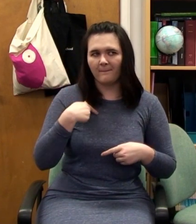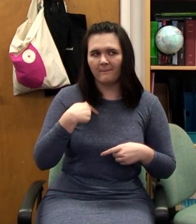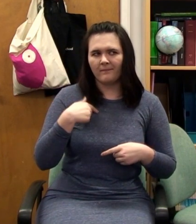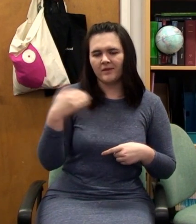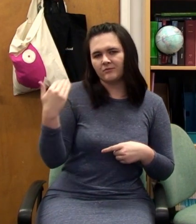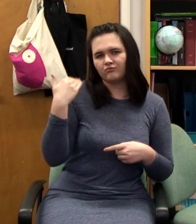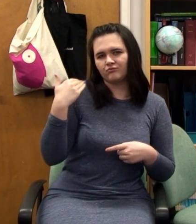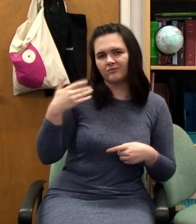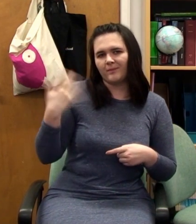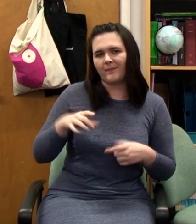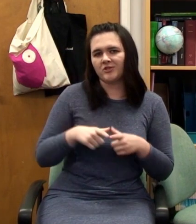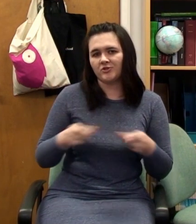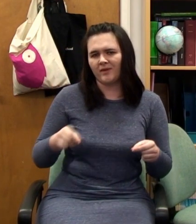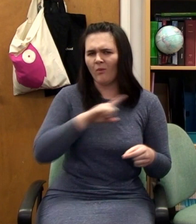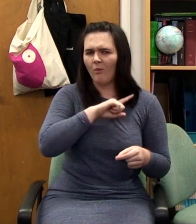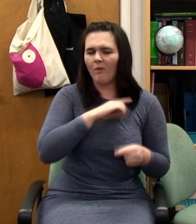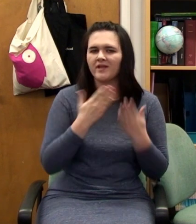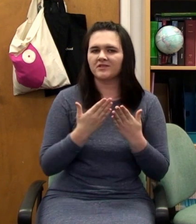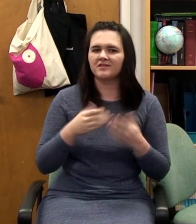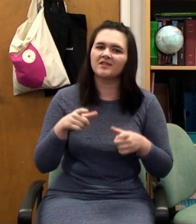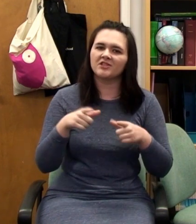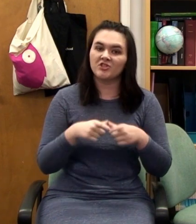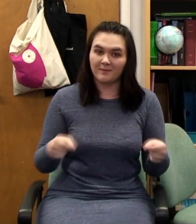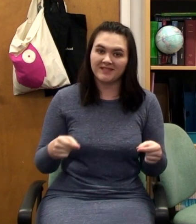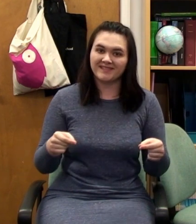Recently I went to Japan to study Japanese.